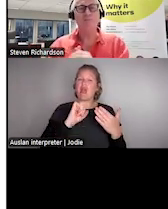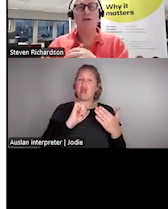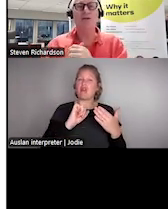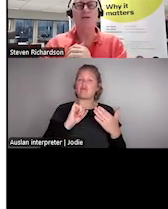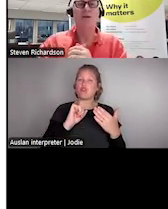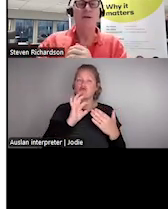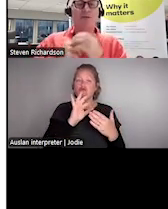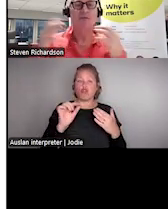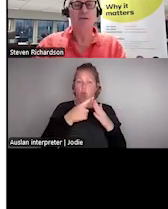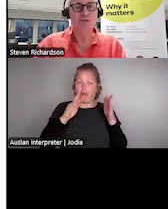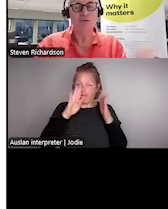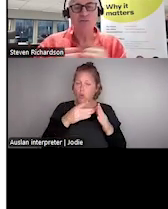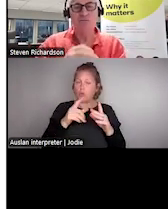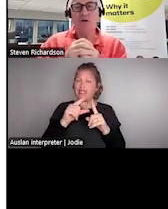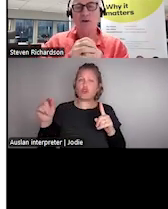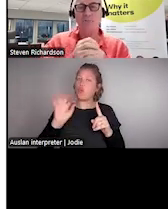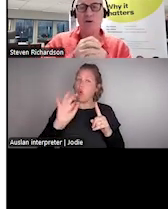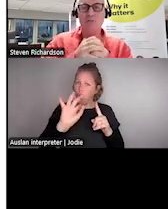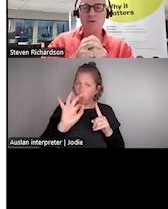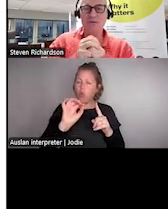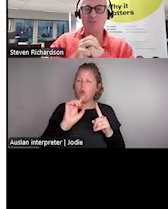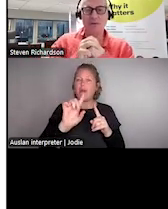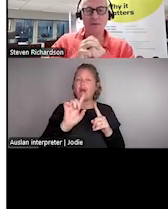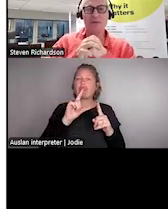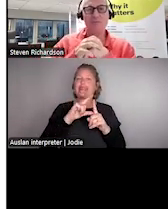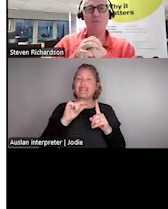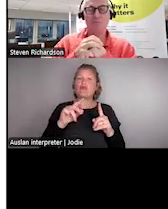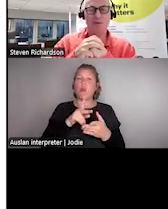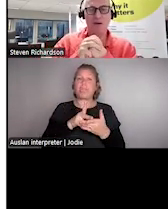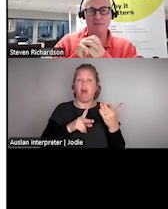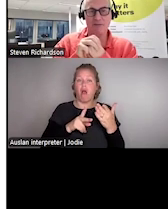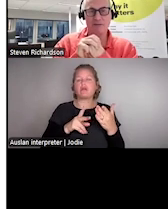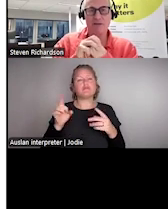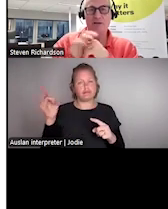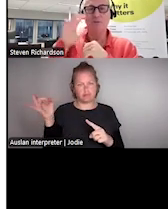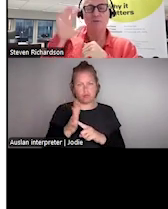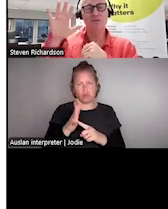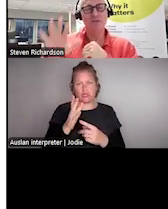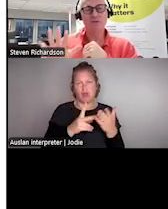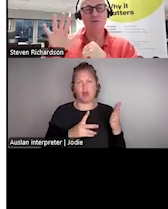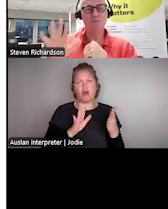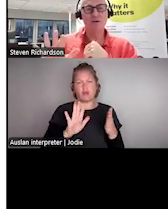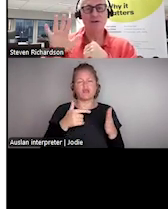campaign, but your digital component is a really important part of this. I won't say too much about